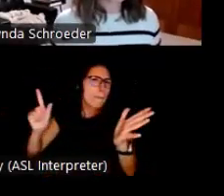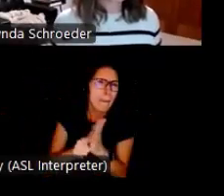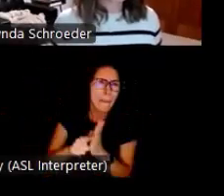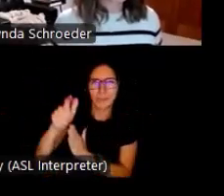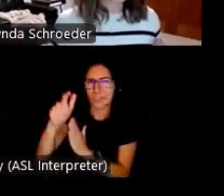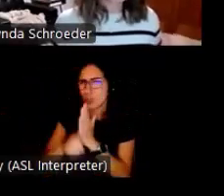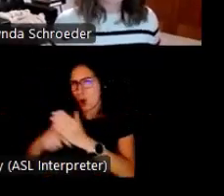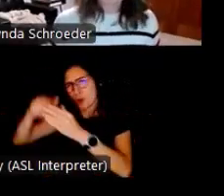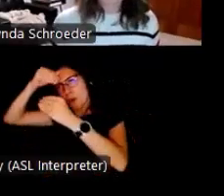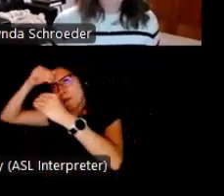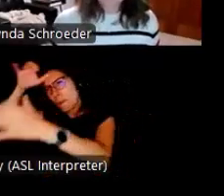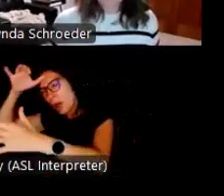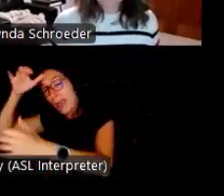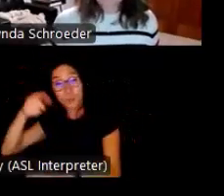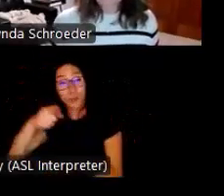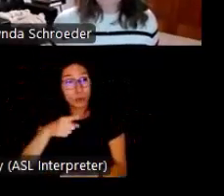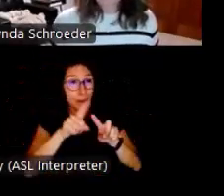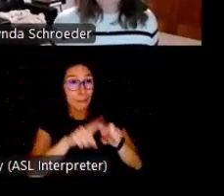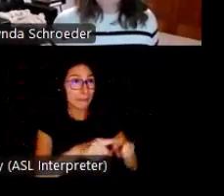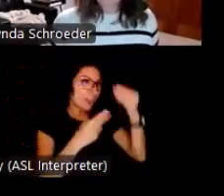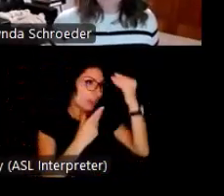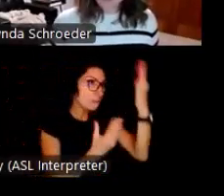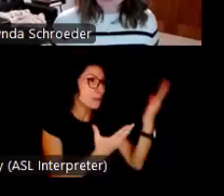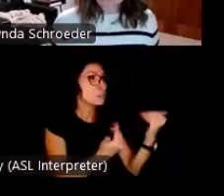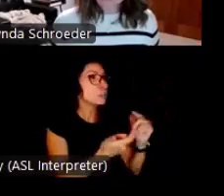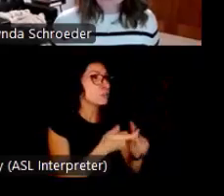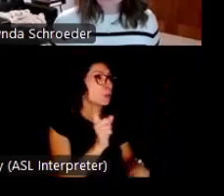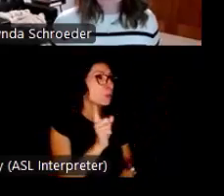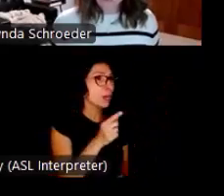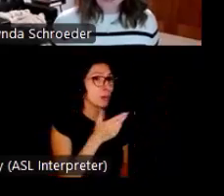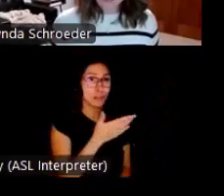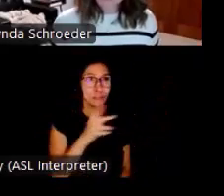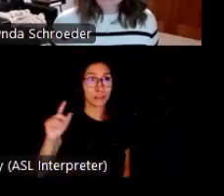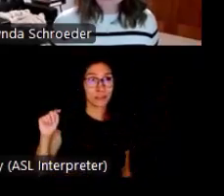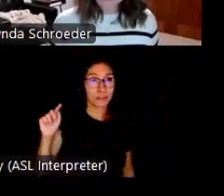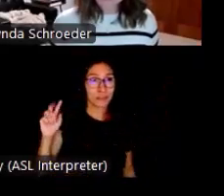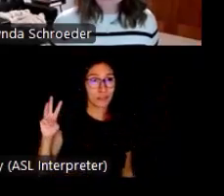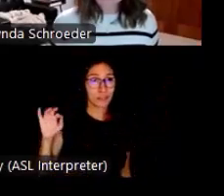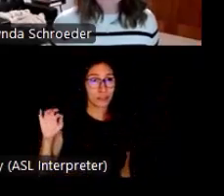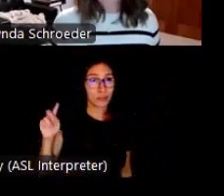and you're getting your information from Twitter, or X.